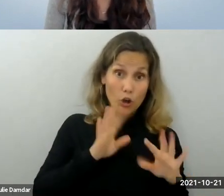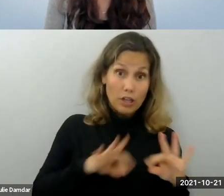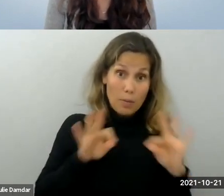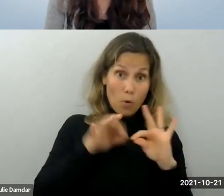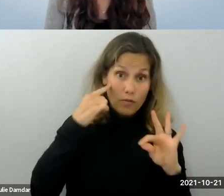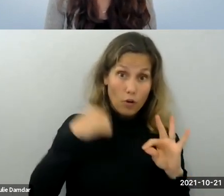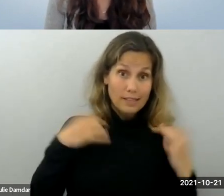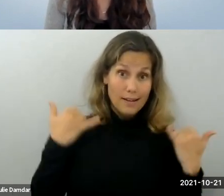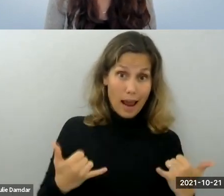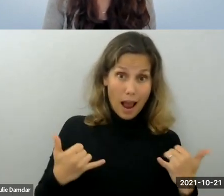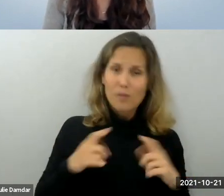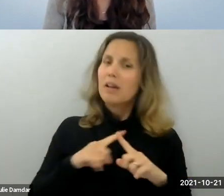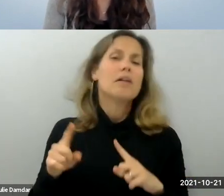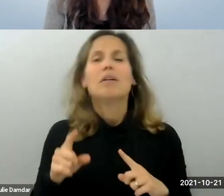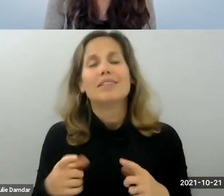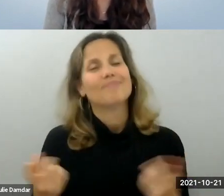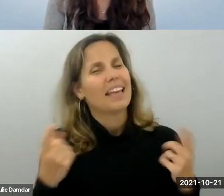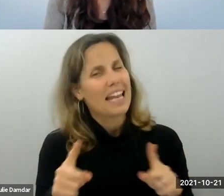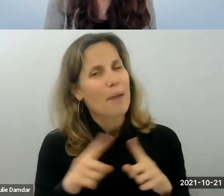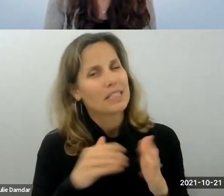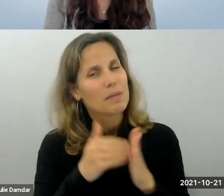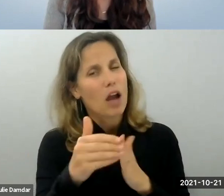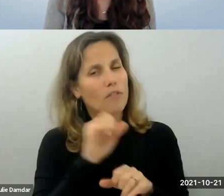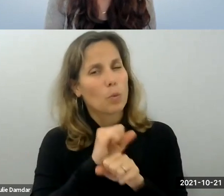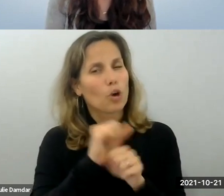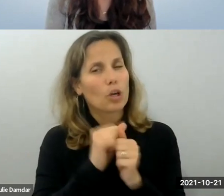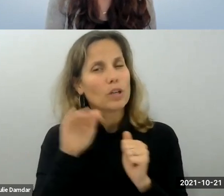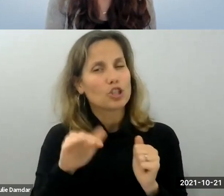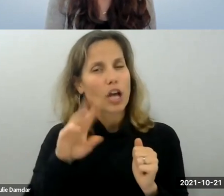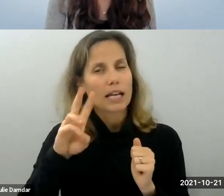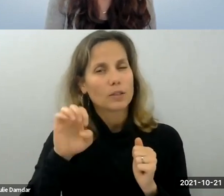Lisa Saldana (she/her/hers): But if this happens to me all the time, working with child welfare systems if it's part of their legislative session.